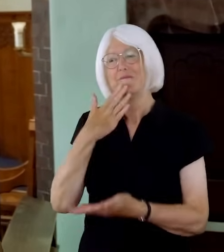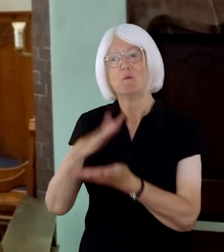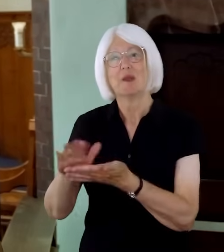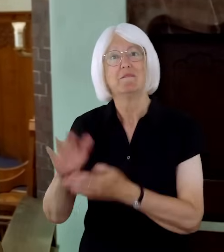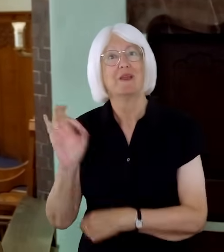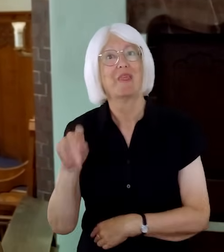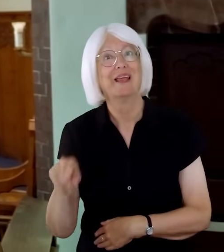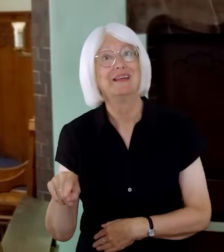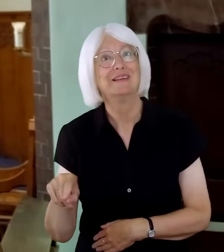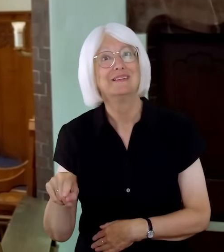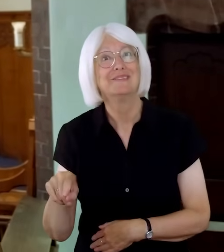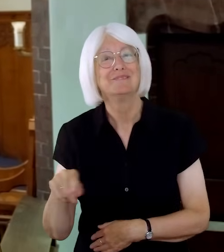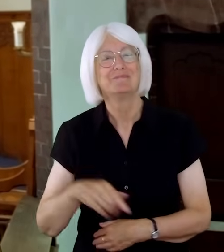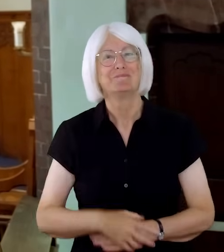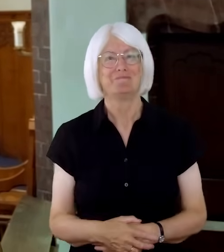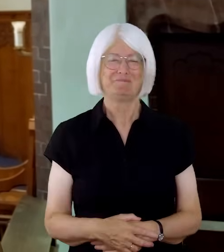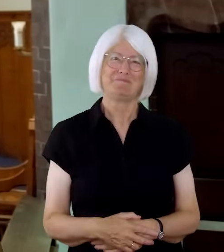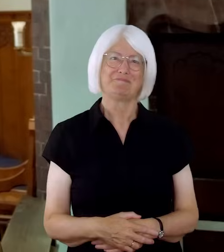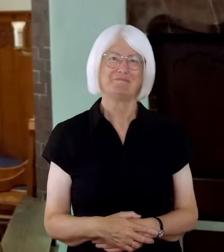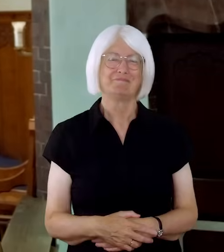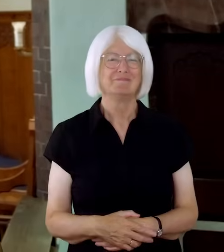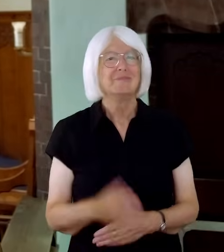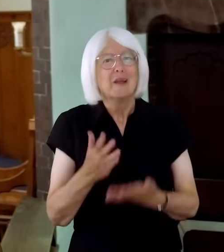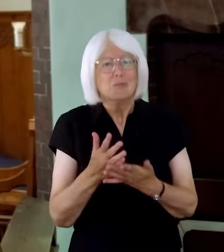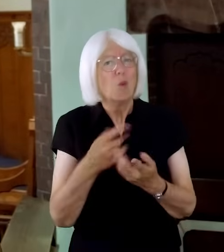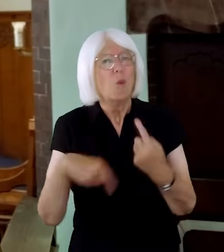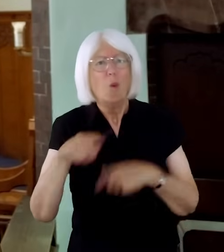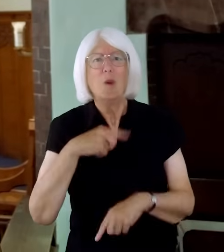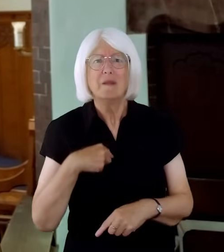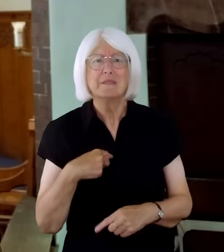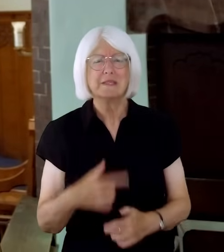I'm sure we've all found forgiveness hard at times.